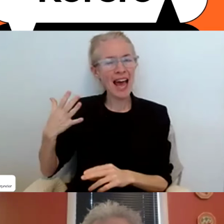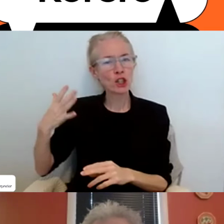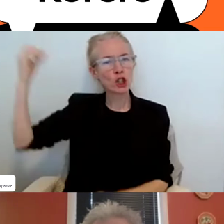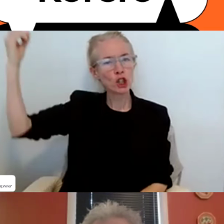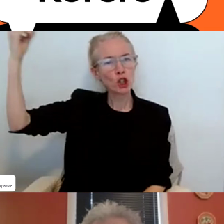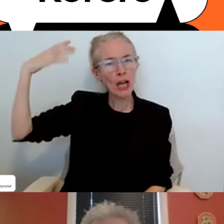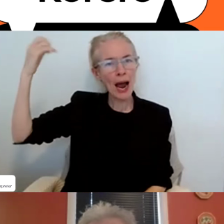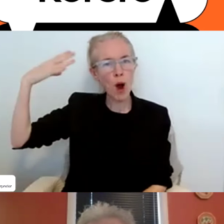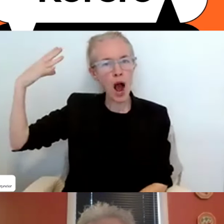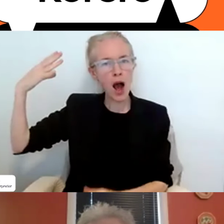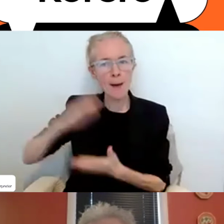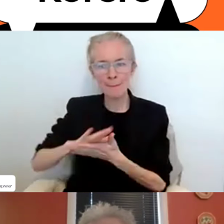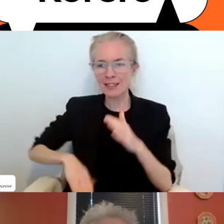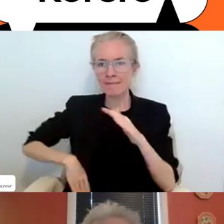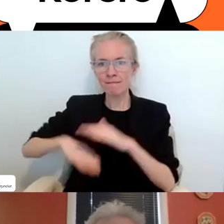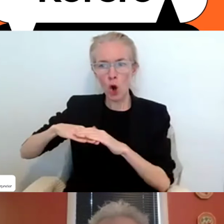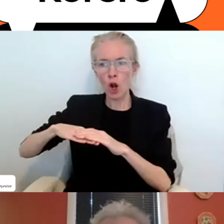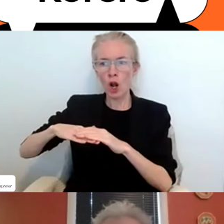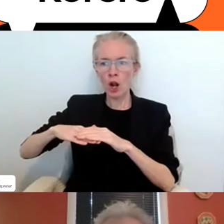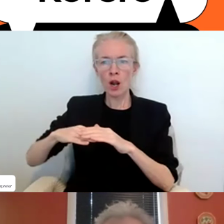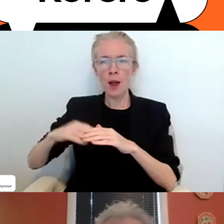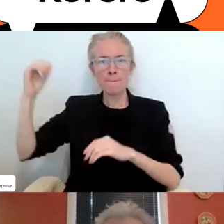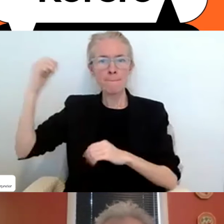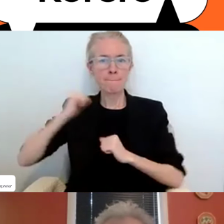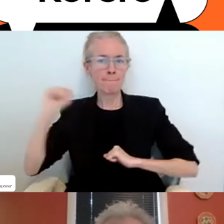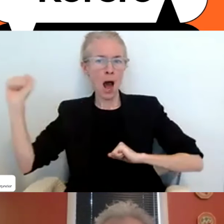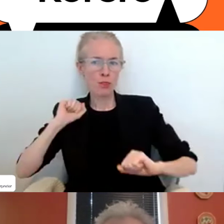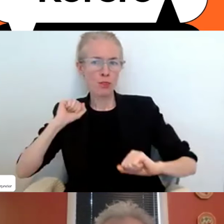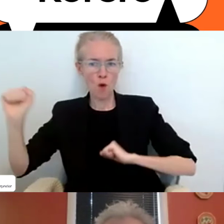or very flash and anyone who uses them would never even know it's